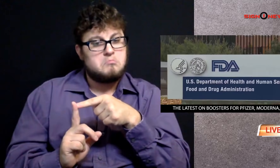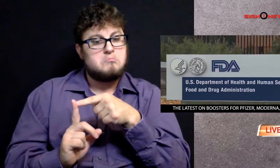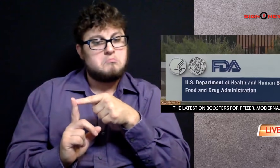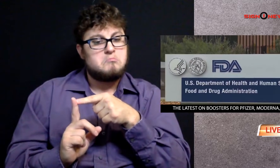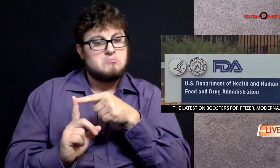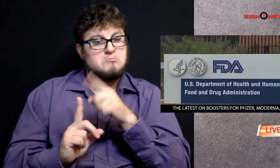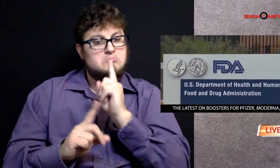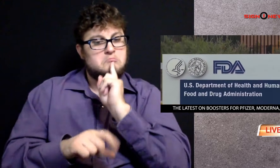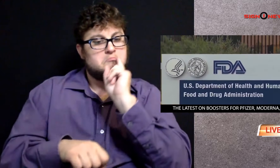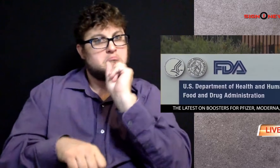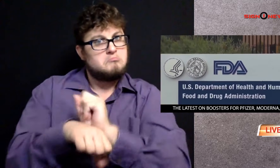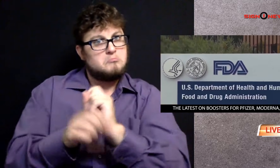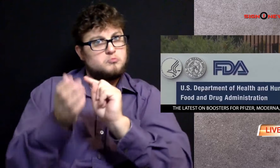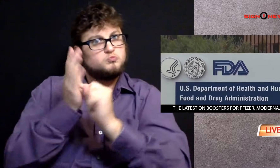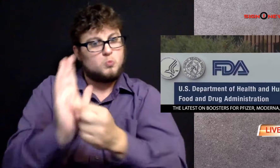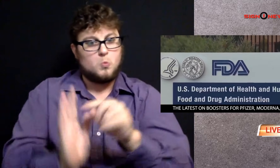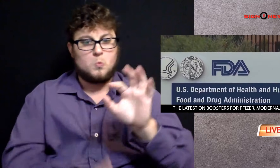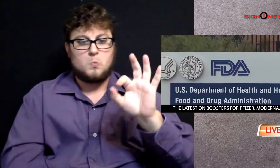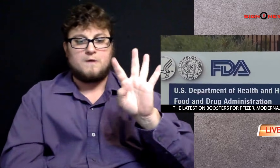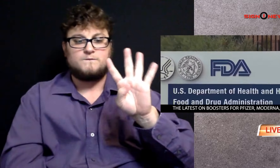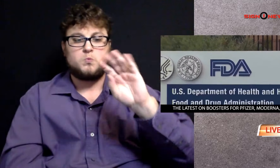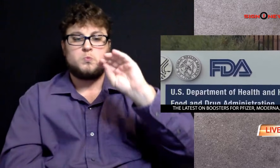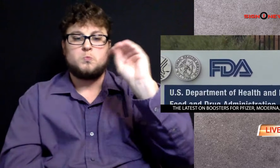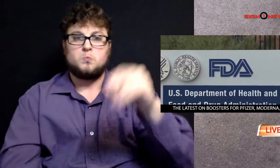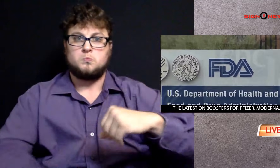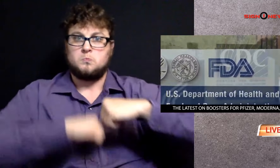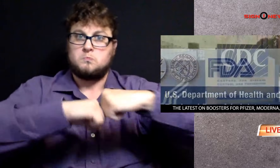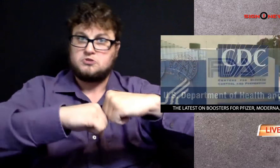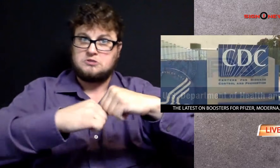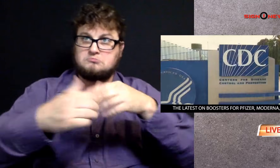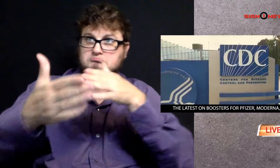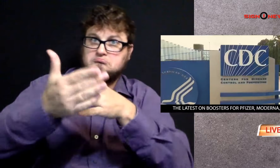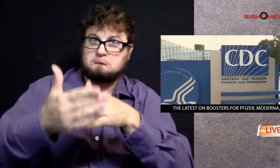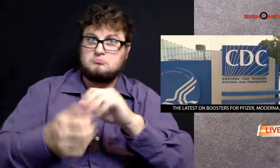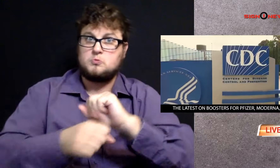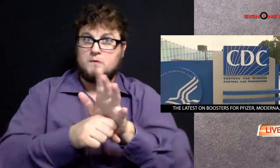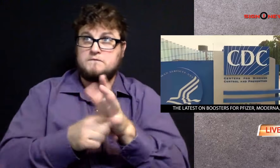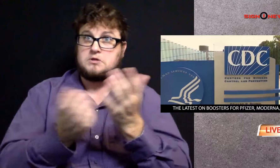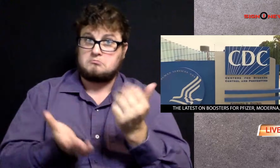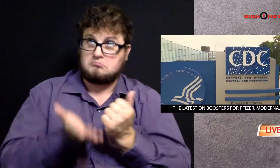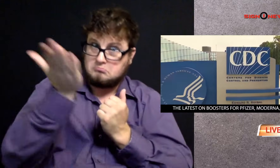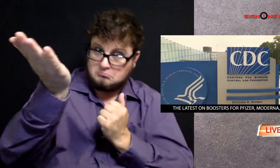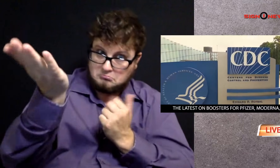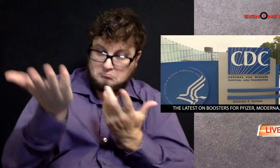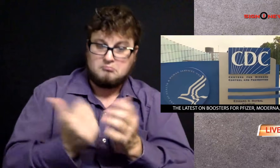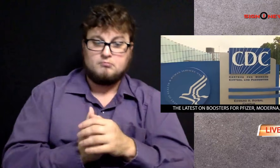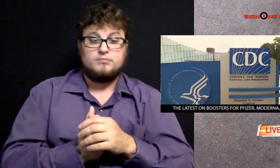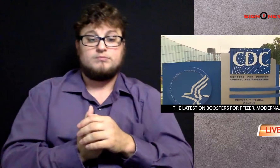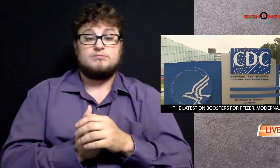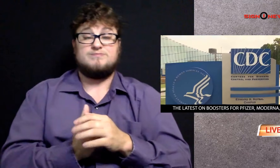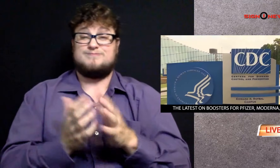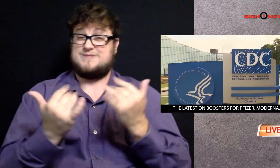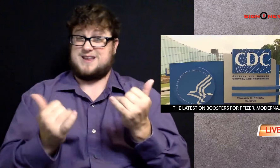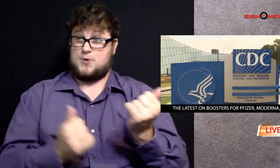and johnson johnson is expected to do the same the same after announcing after announcing that adding a second dose of its vaccine